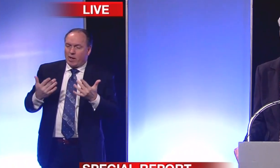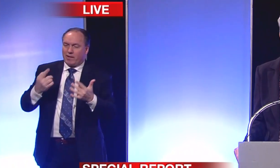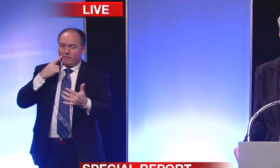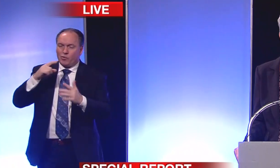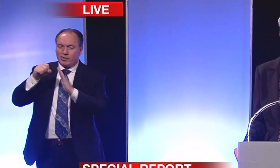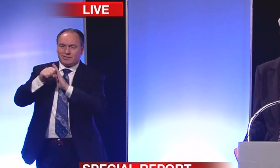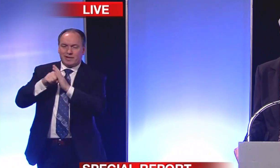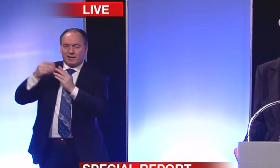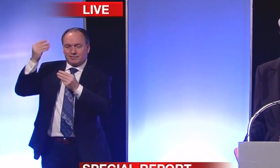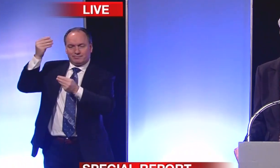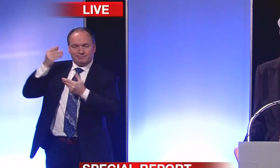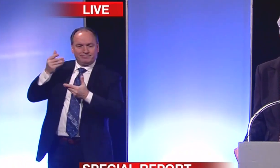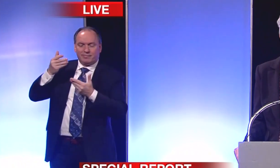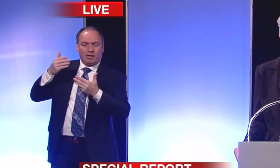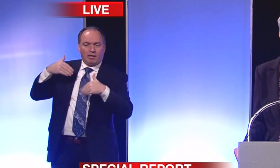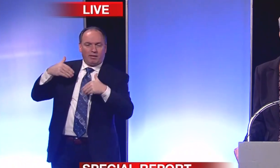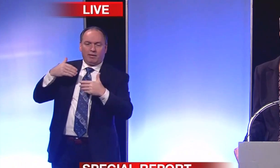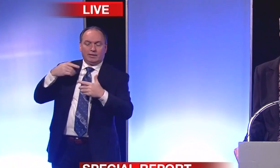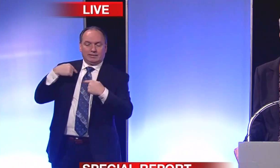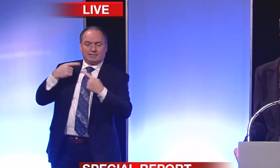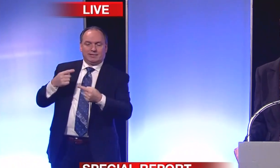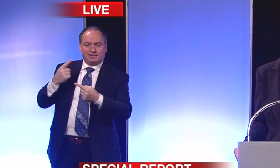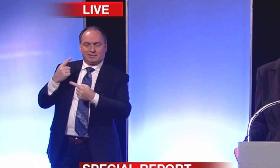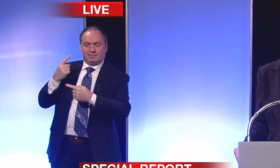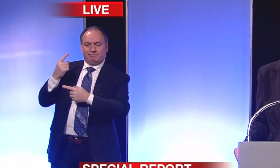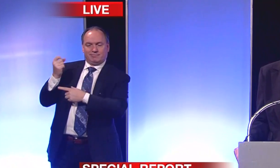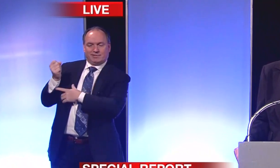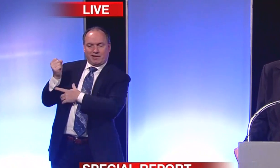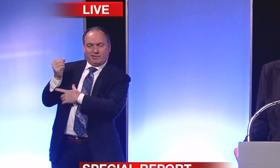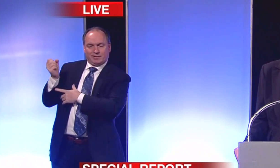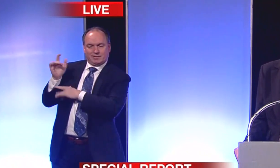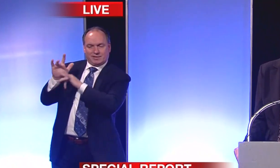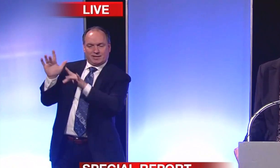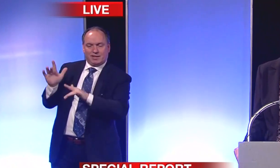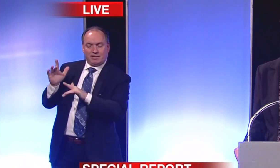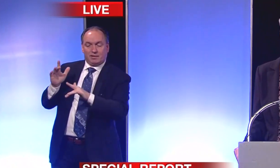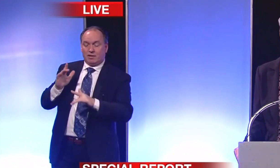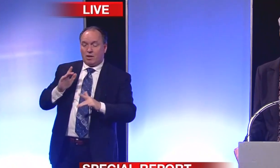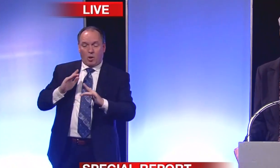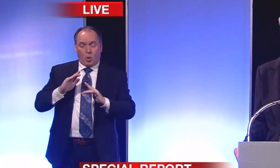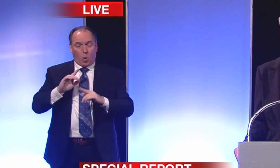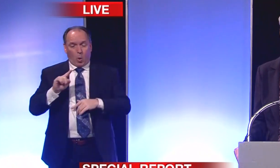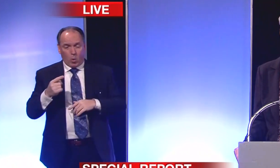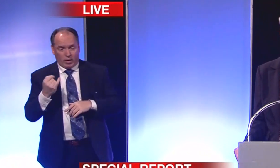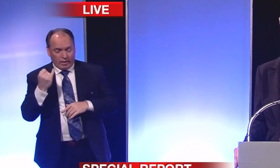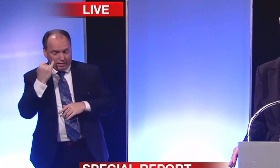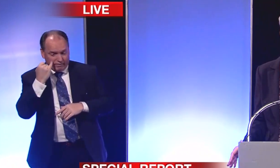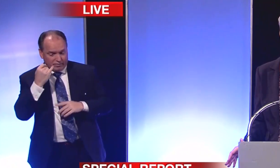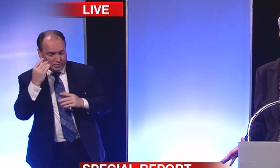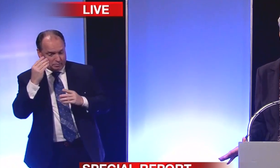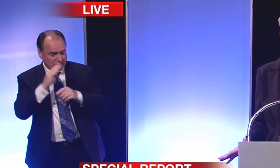DO WE HAVE A NUMBER ON HOW MANY BUSINESSES RECEIVED WAIVERS? WE DO NOT. WE HAVE BEEN WAITING FOR THAT